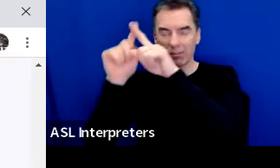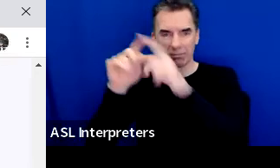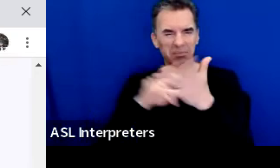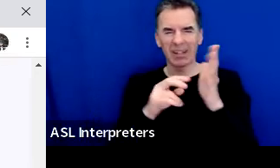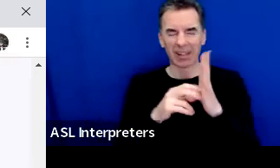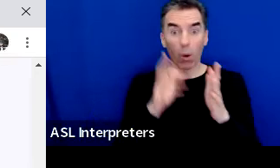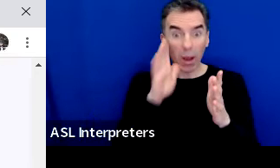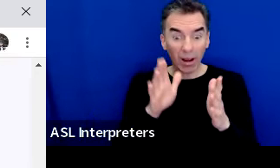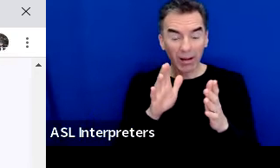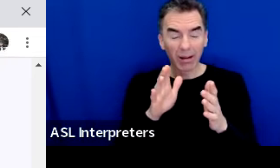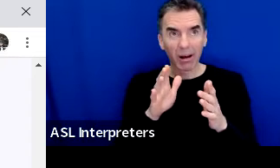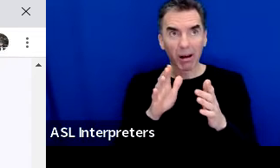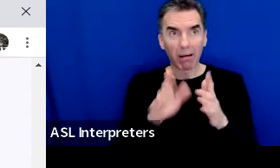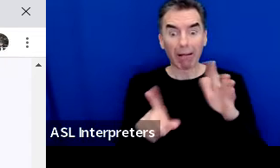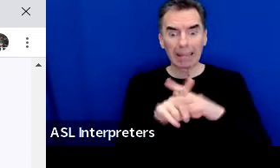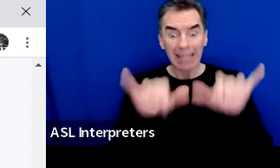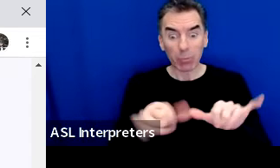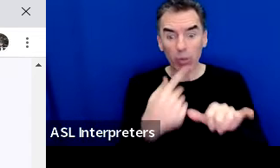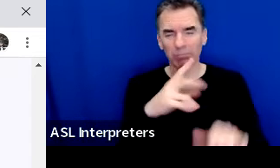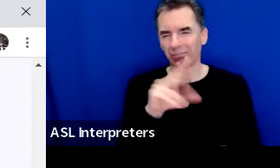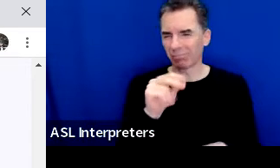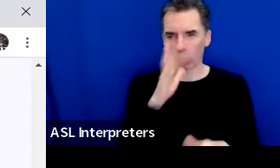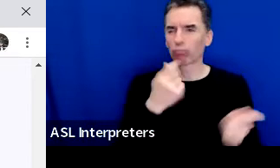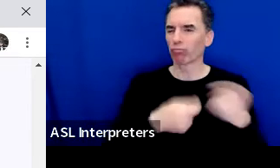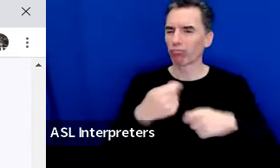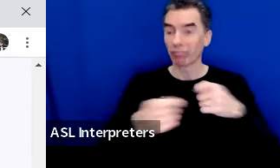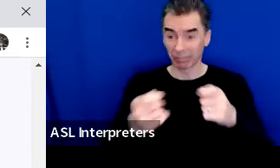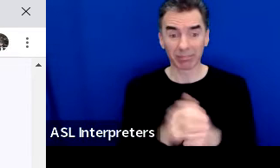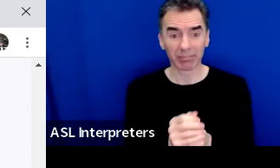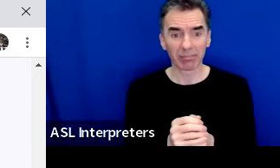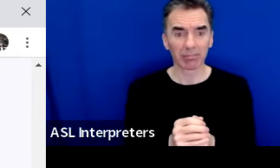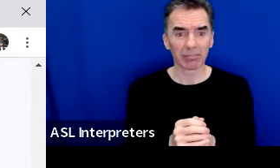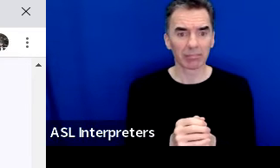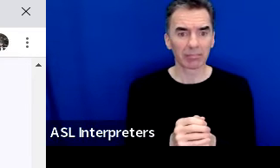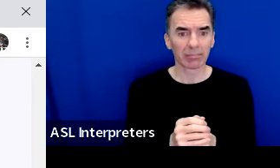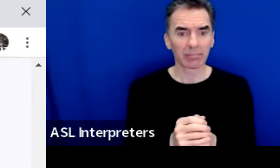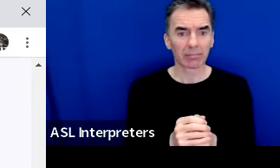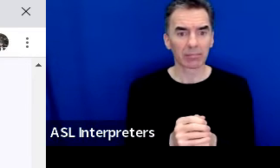And then we'll see slash it. So now it's latex, basically.